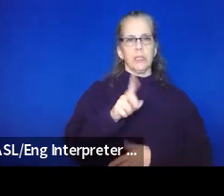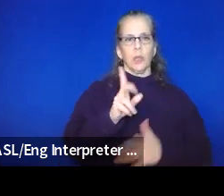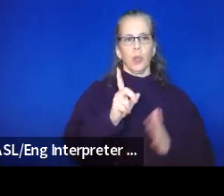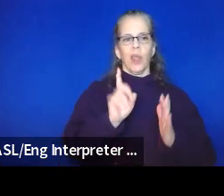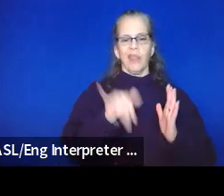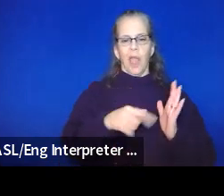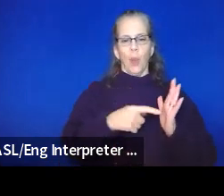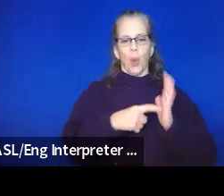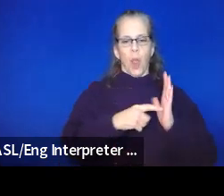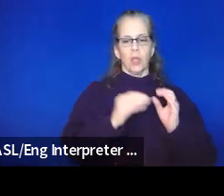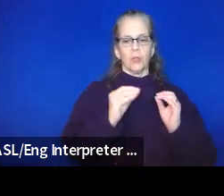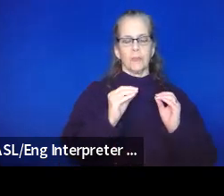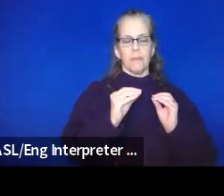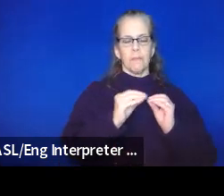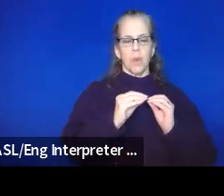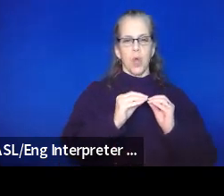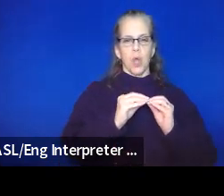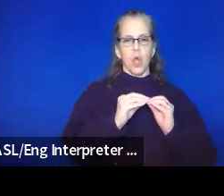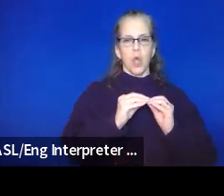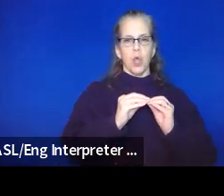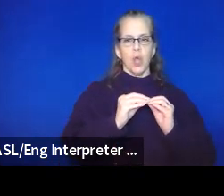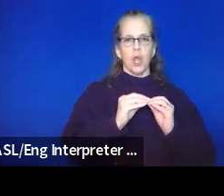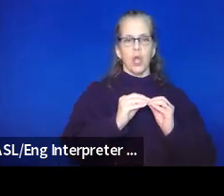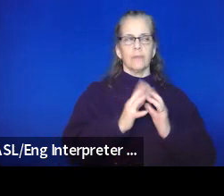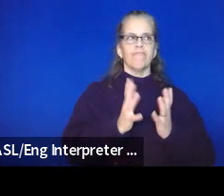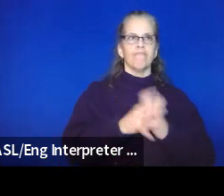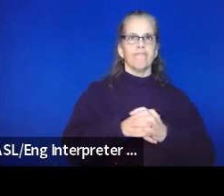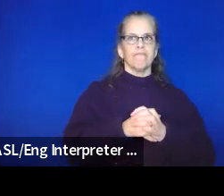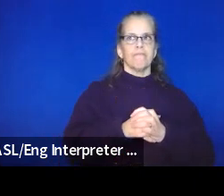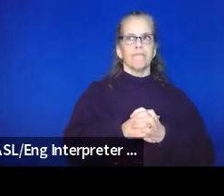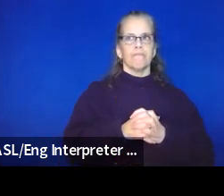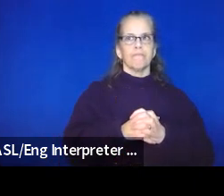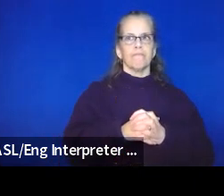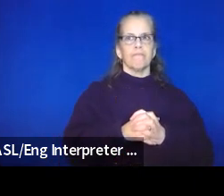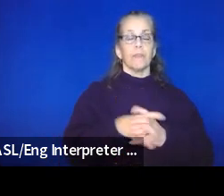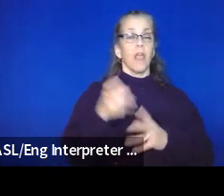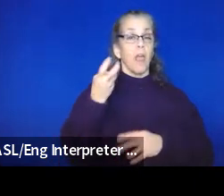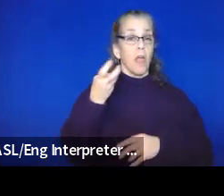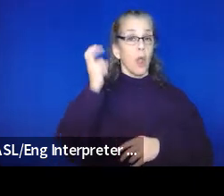answers sorry really, cochlear implants, once you get down to a sentence score of 60%, you're